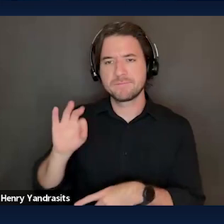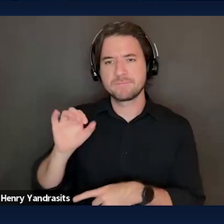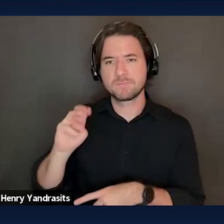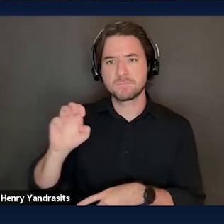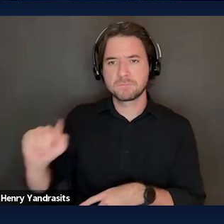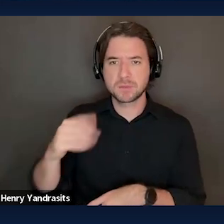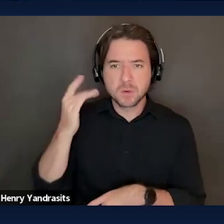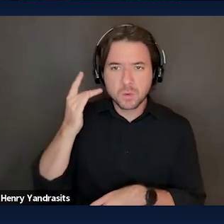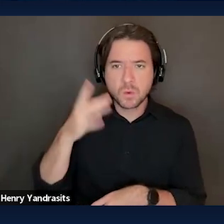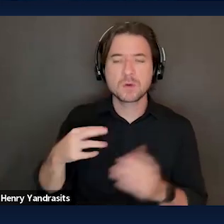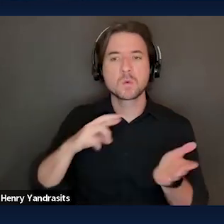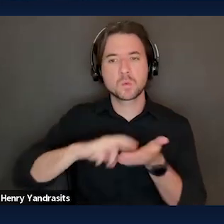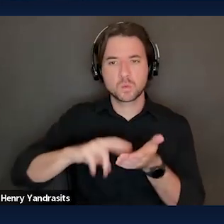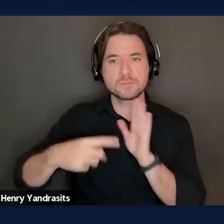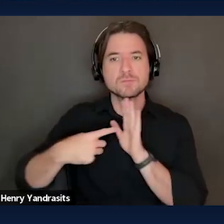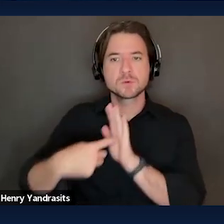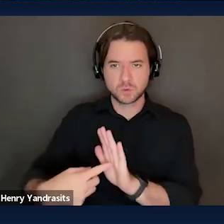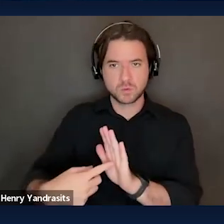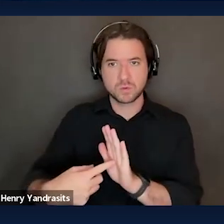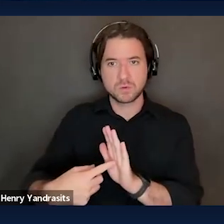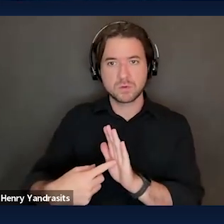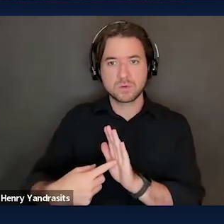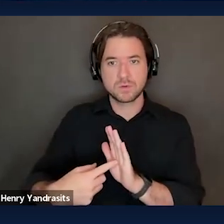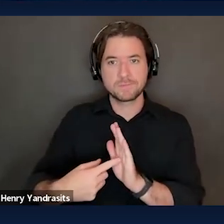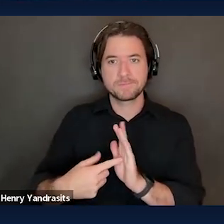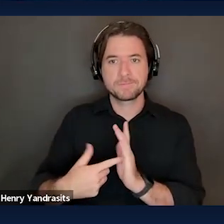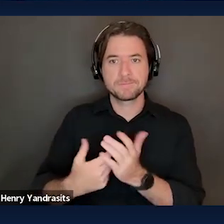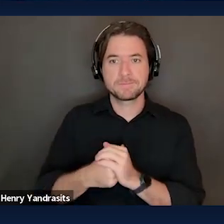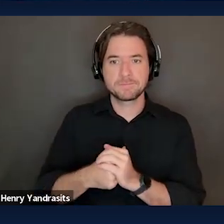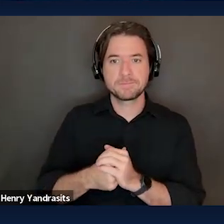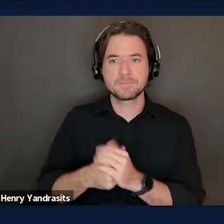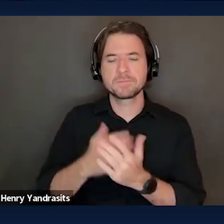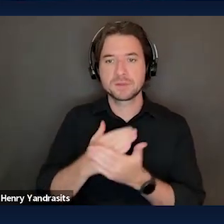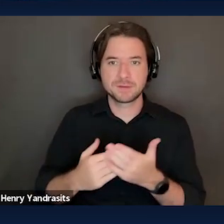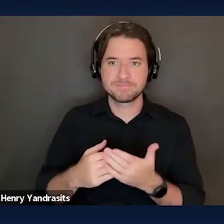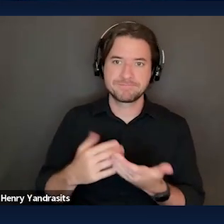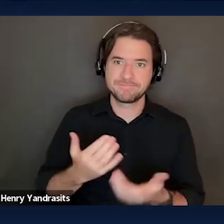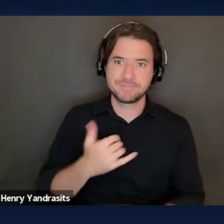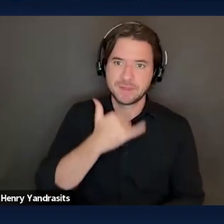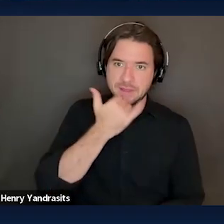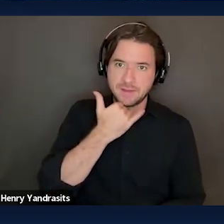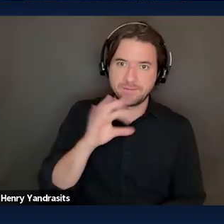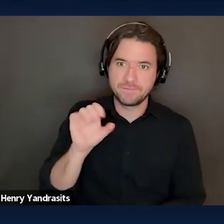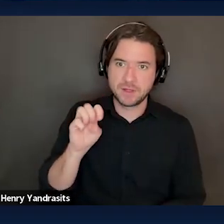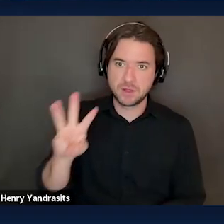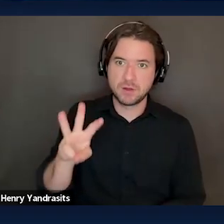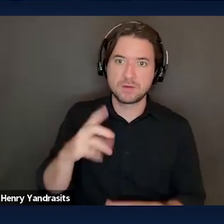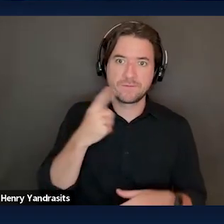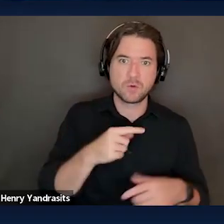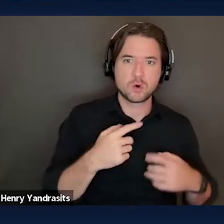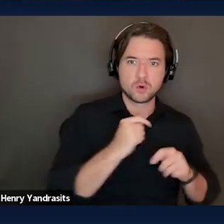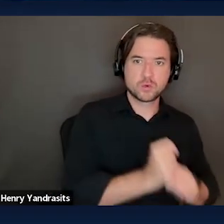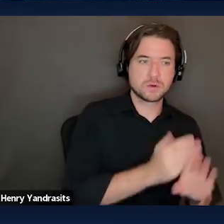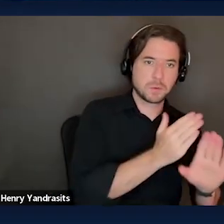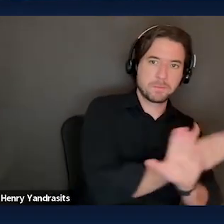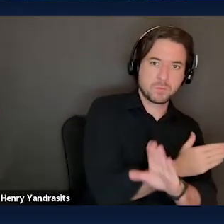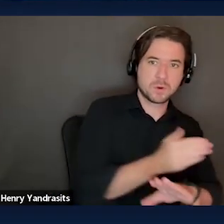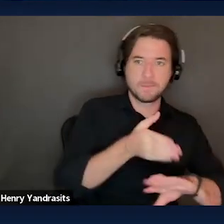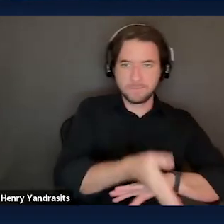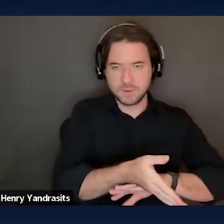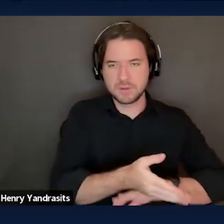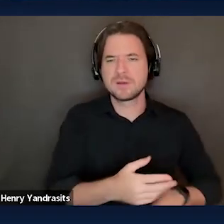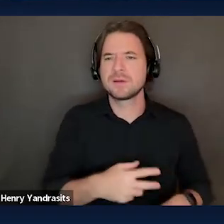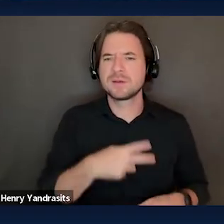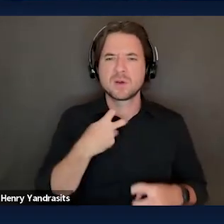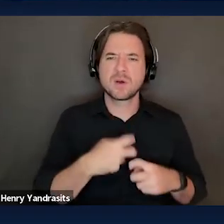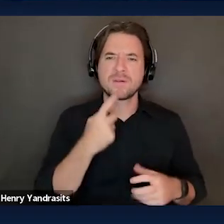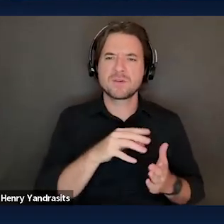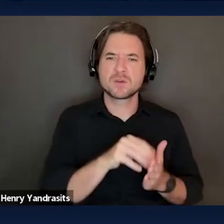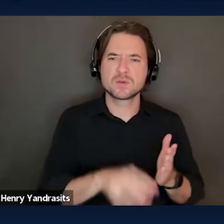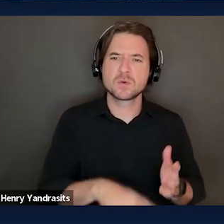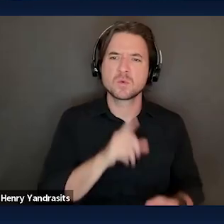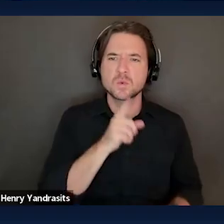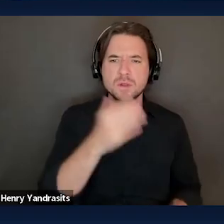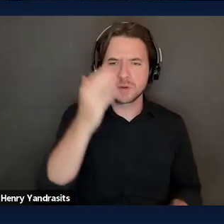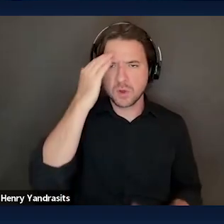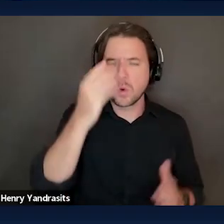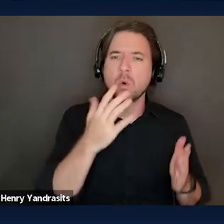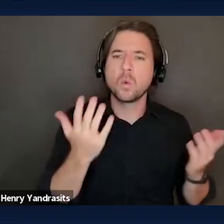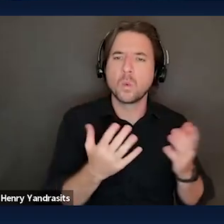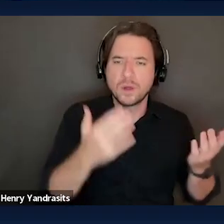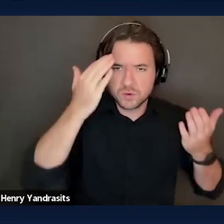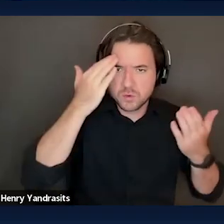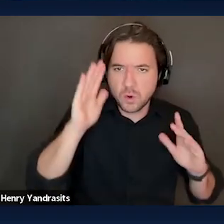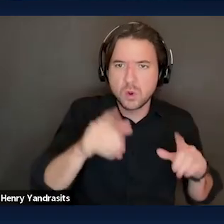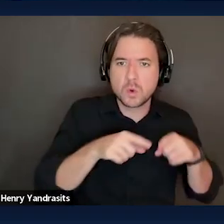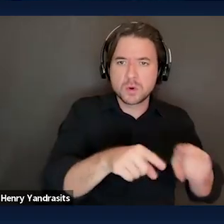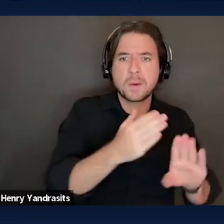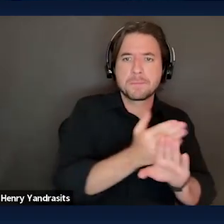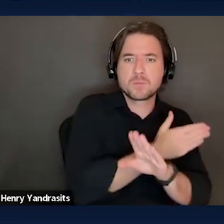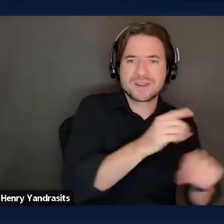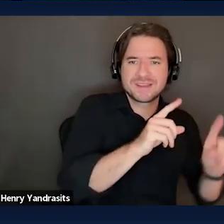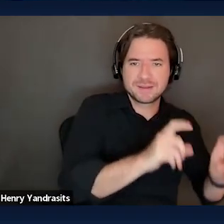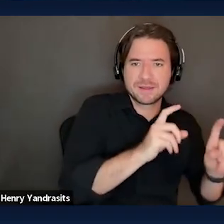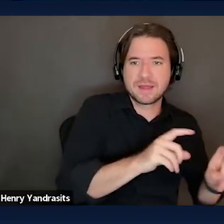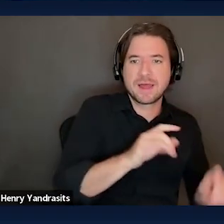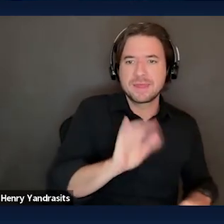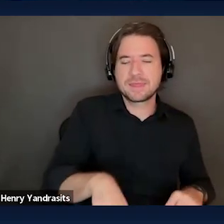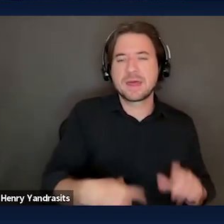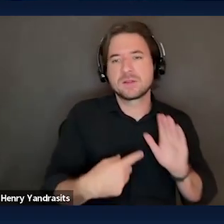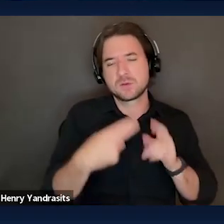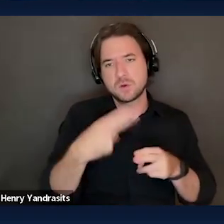is that the research has shown. that there's some… flaws in a traditional pre-post, where it's hard for students to know what they don't know in that pre-test, and this is known as shift.